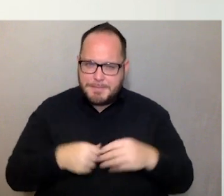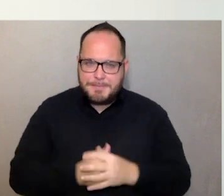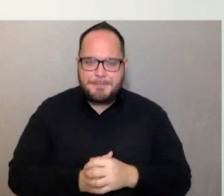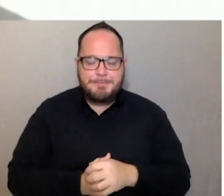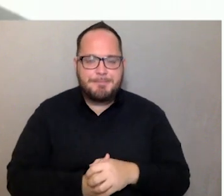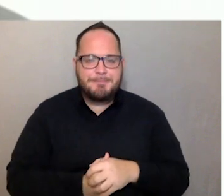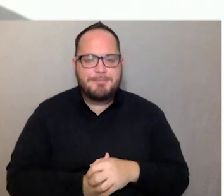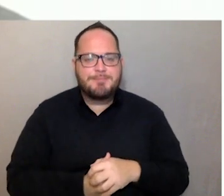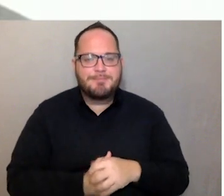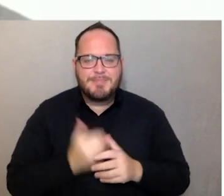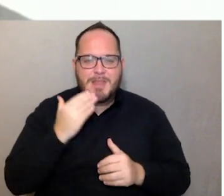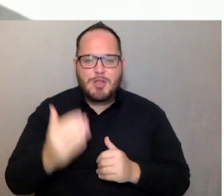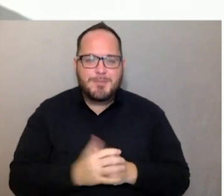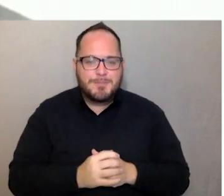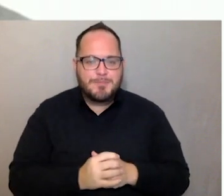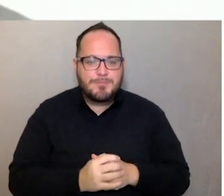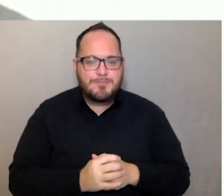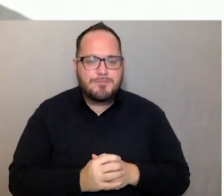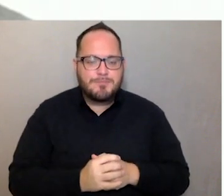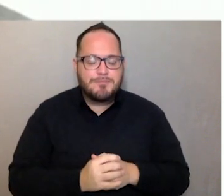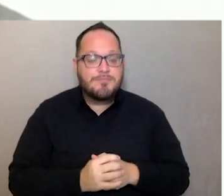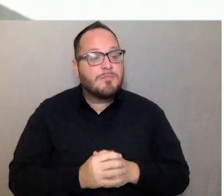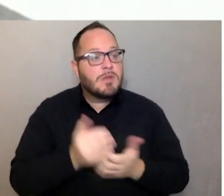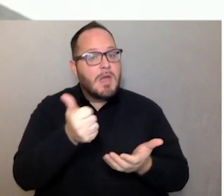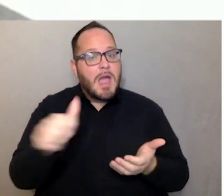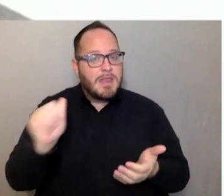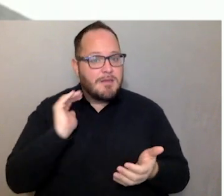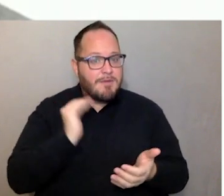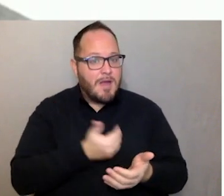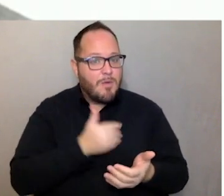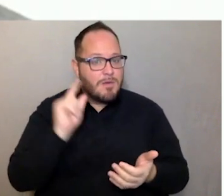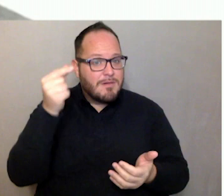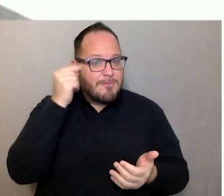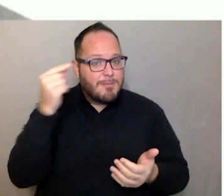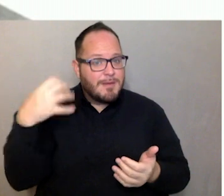THANK YOU. WOULD ANY OF OUR ELECTED OFFICIALS FROM THE STATE WANT TO COMMENT ON